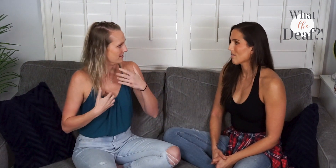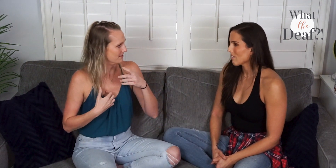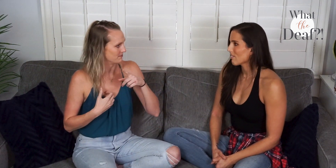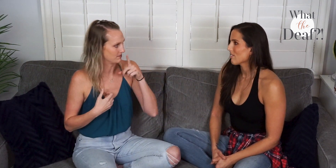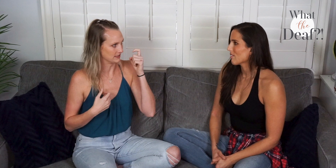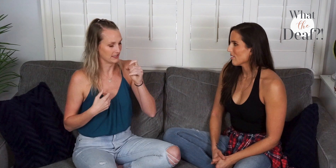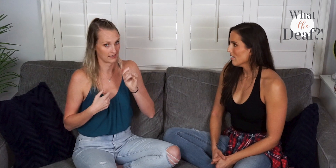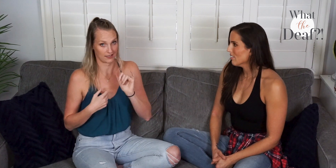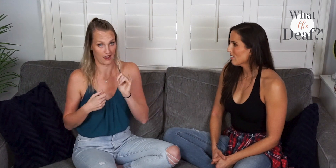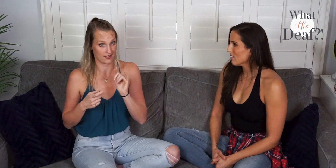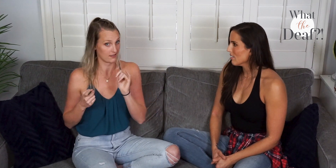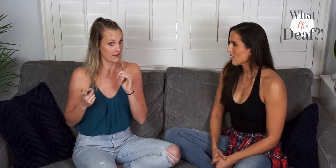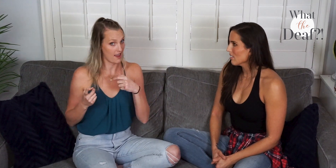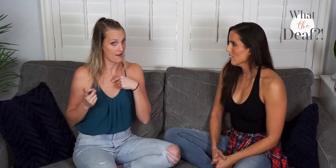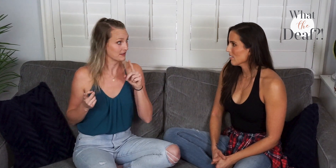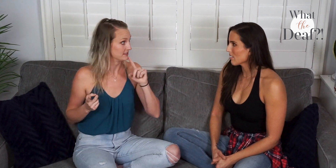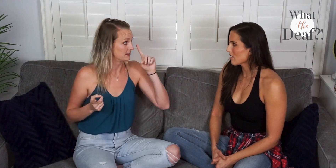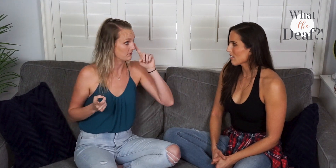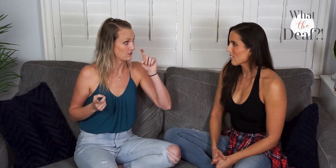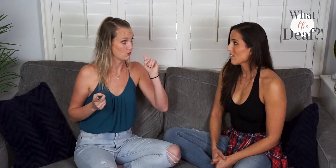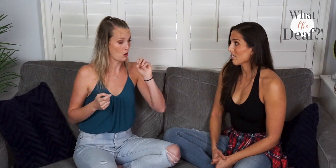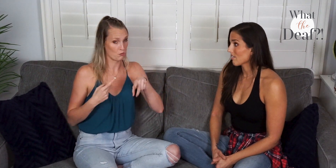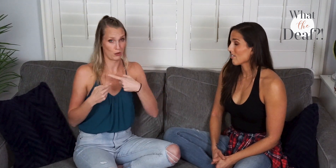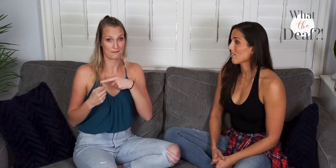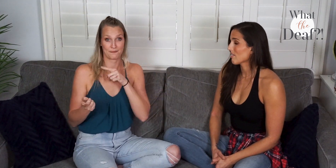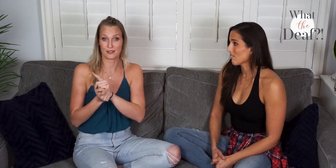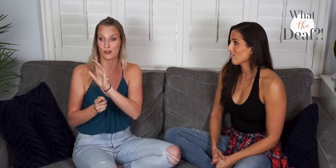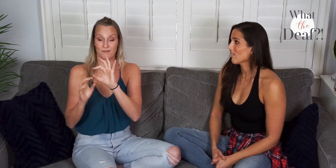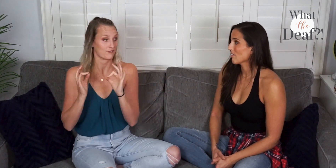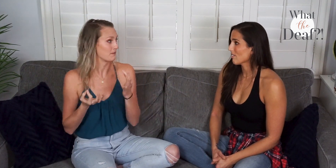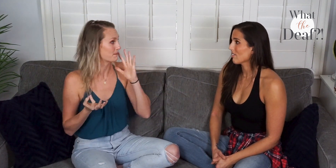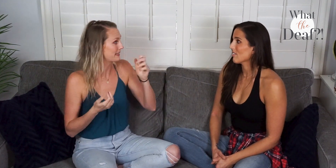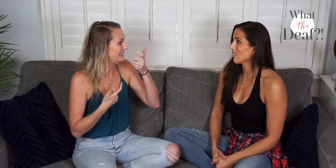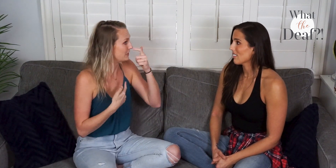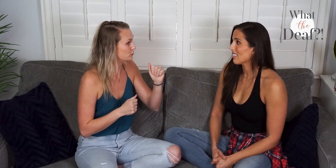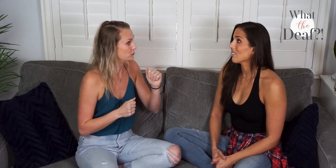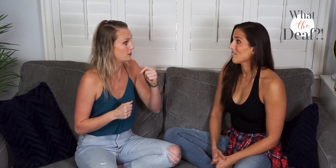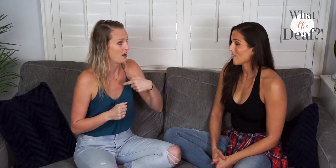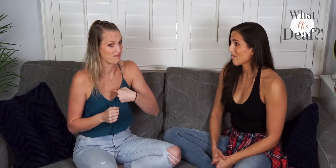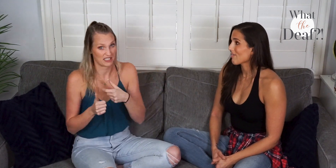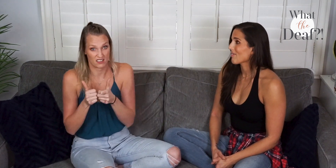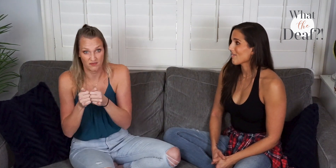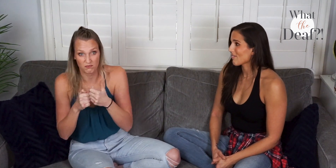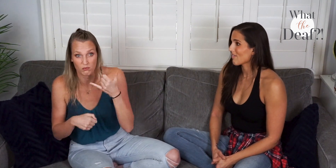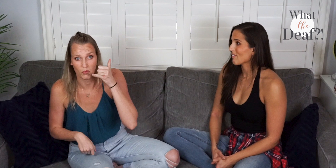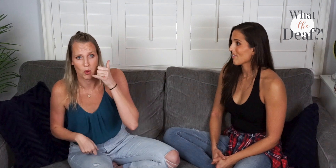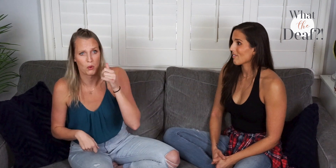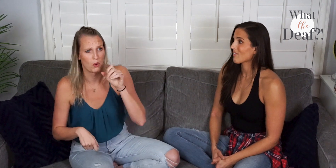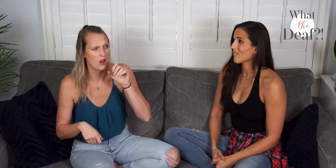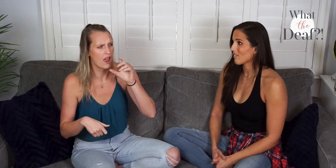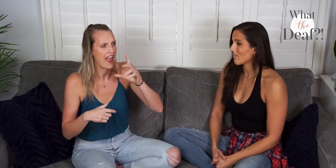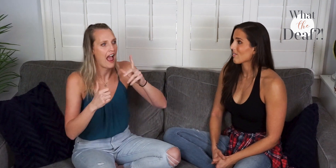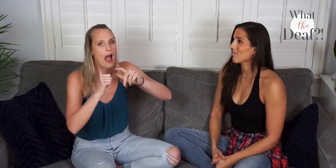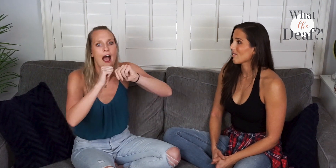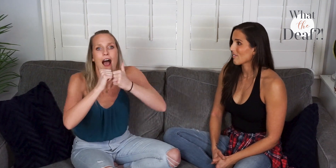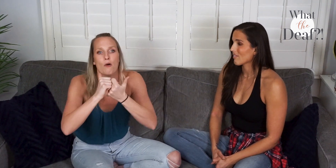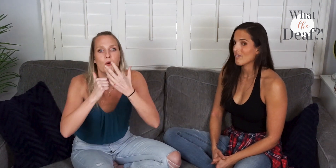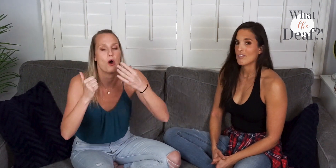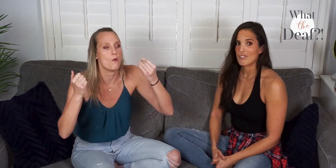we were really hesitant because I'm like, I'm deaf. And when I meet your family, it's gonna be interesting. Like, are we gonna communicate through our phones?